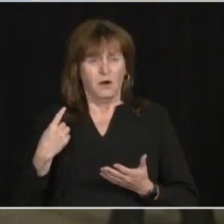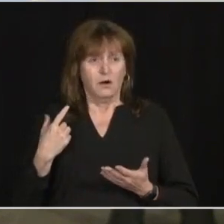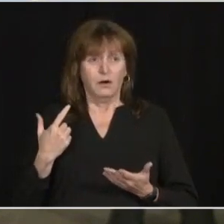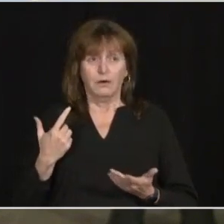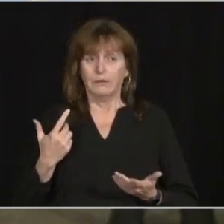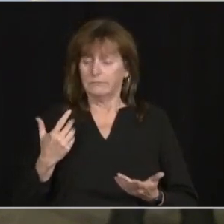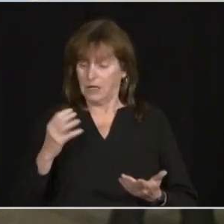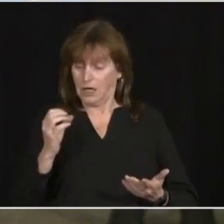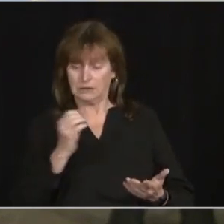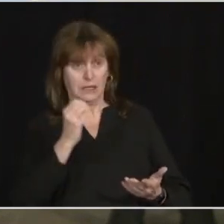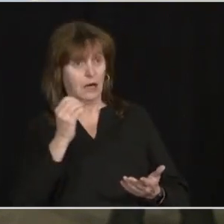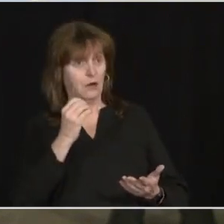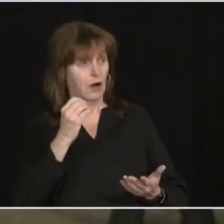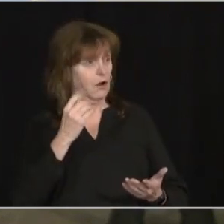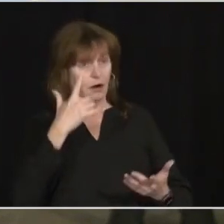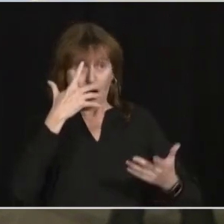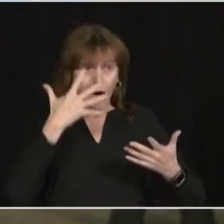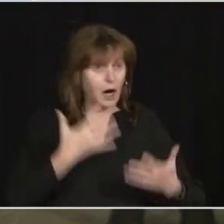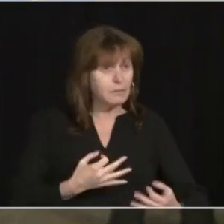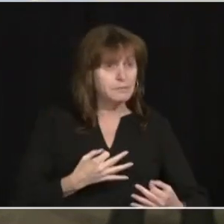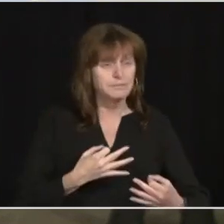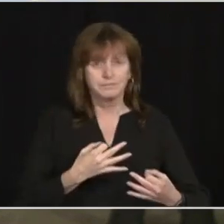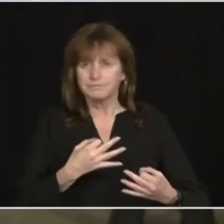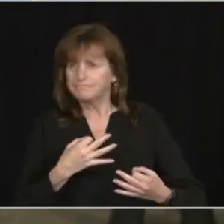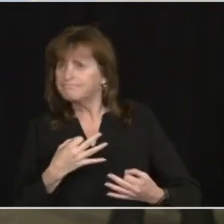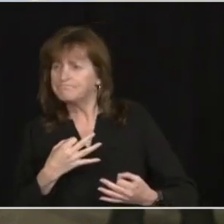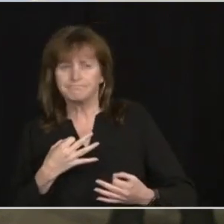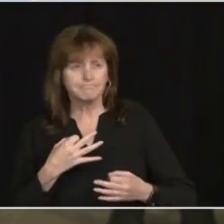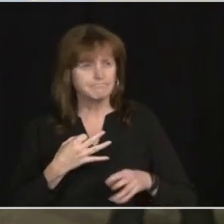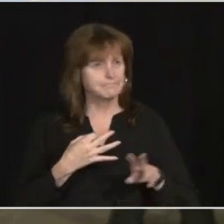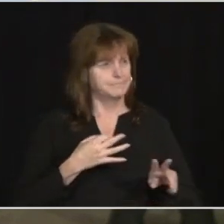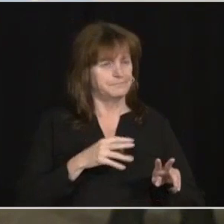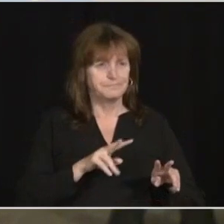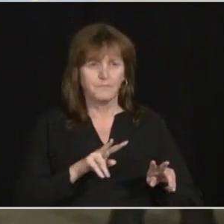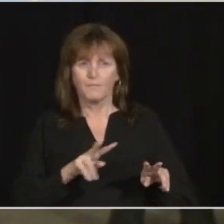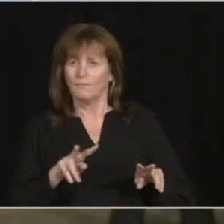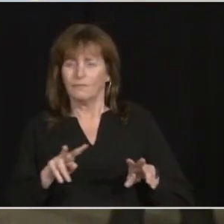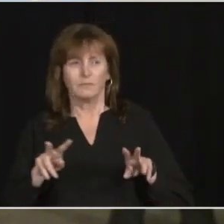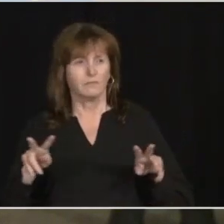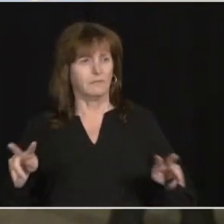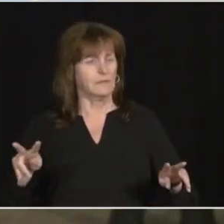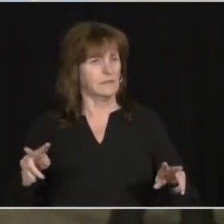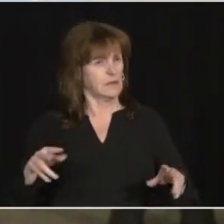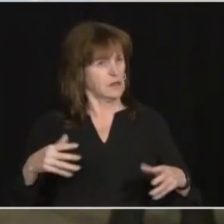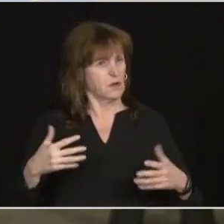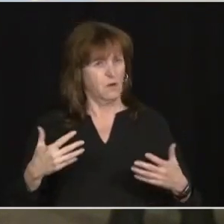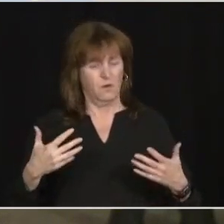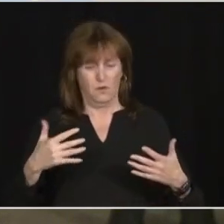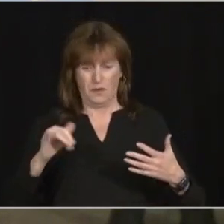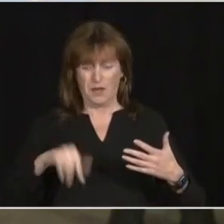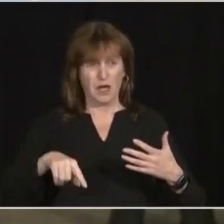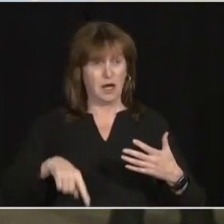Once it became abundantly clear that this would be the fight of our generation, we made a decision, as a